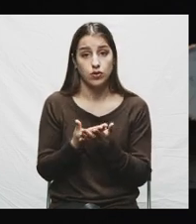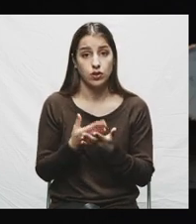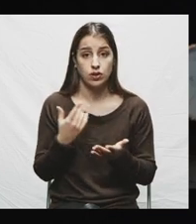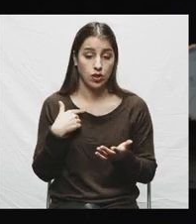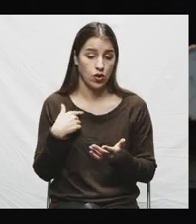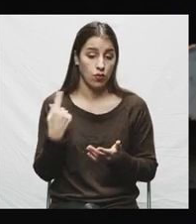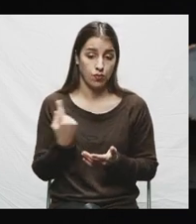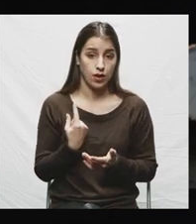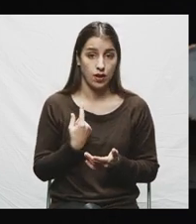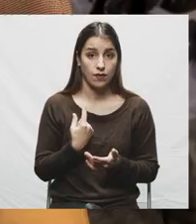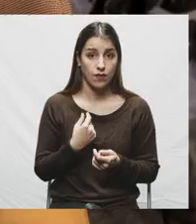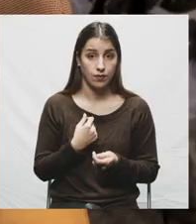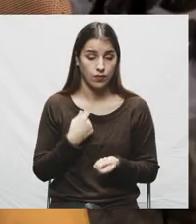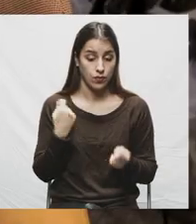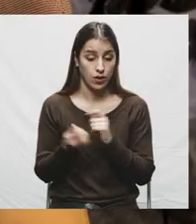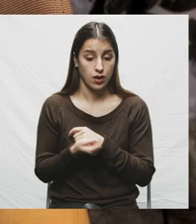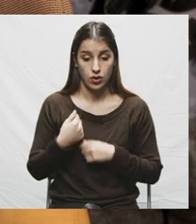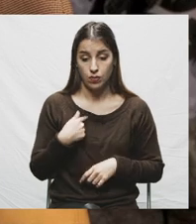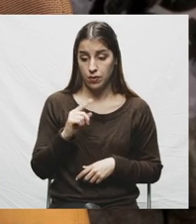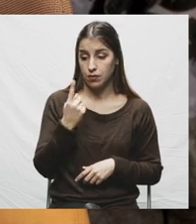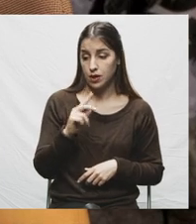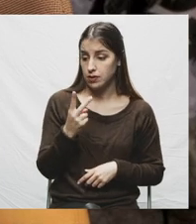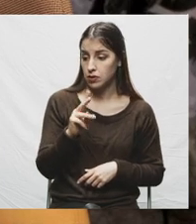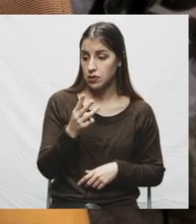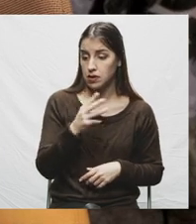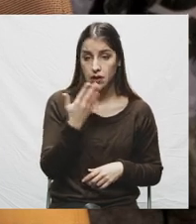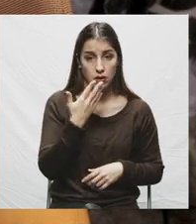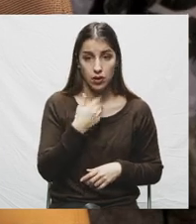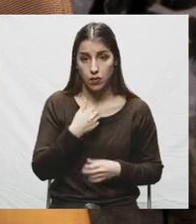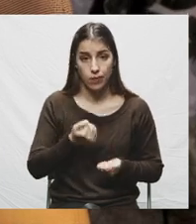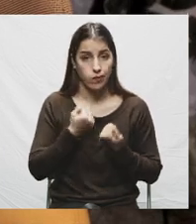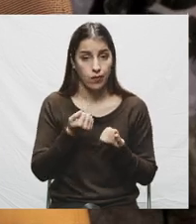but then I had to unfold myself and I couldn’t in the first sessions, but then